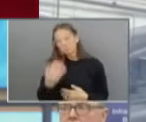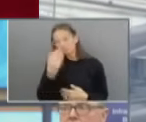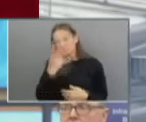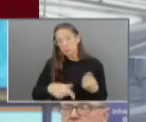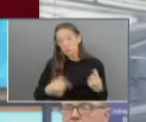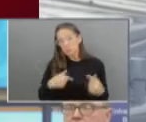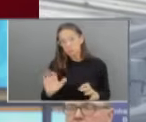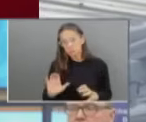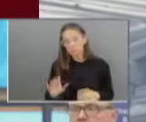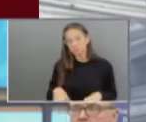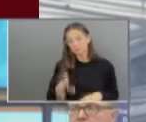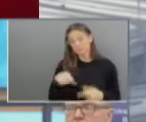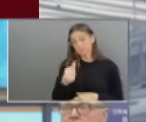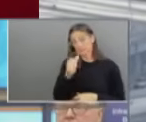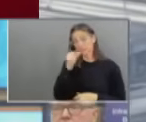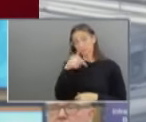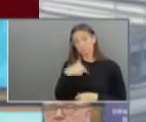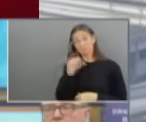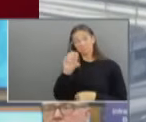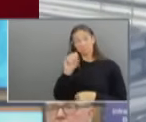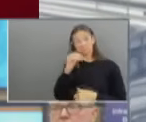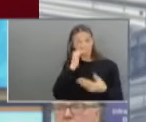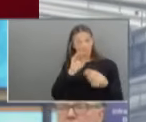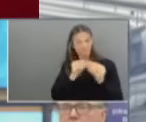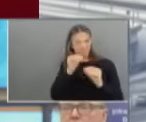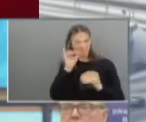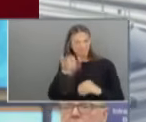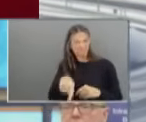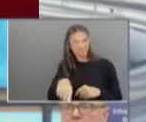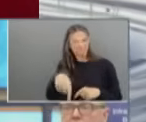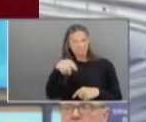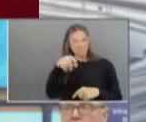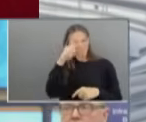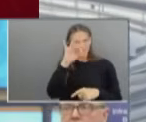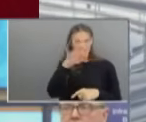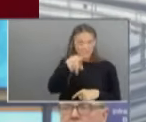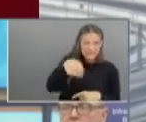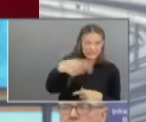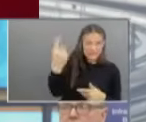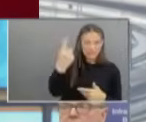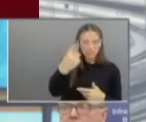WITH THAT BEING SAID, THERE’S A FEW OTHER THINGS THAT WE’VE BEEN DOING HERE THAT I WANT TO UPDATE YOU ON SINCE YESTERDAY.